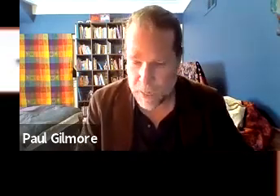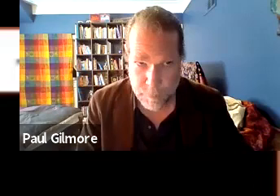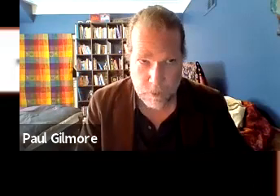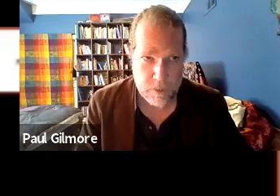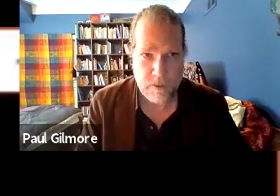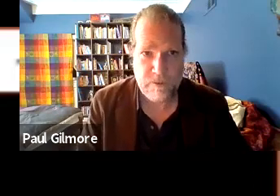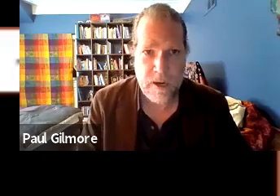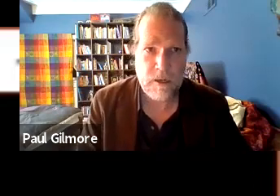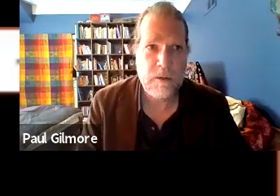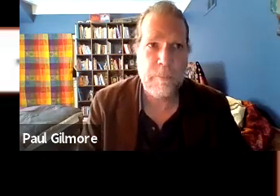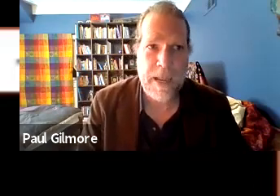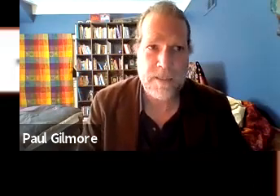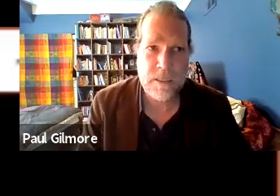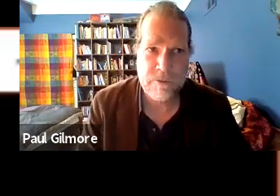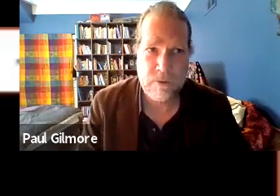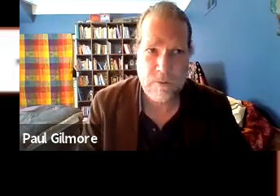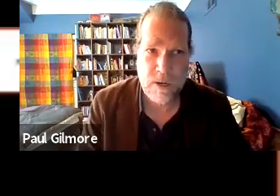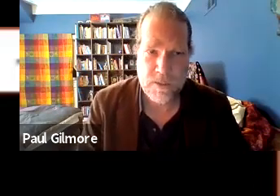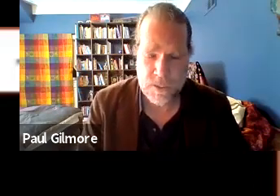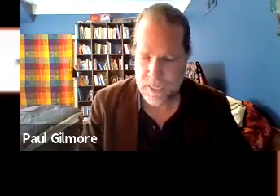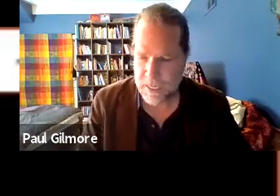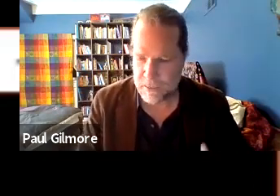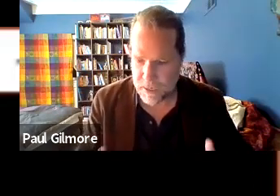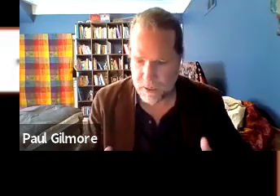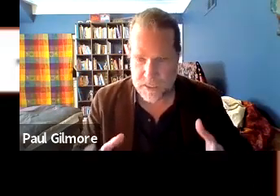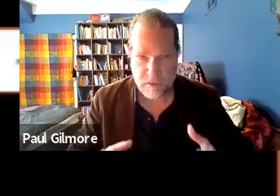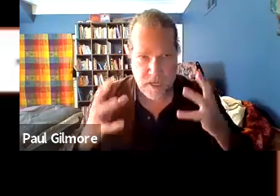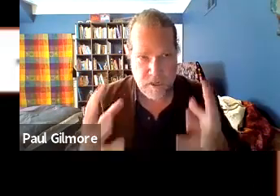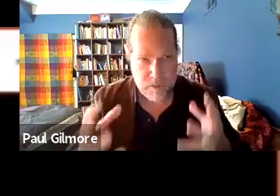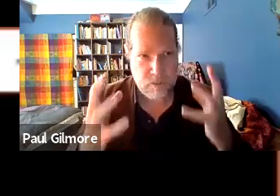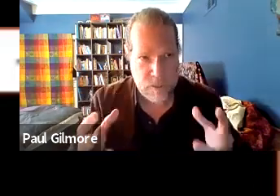popular of the era of the passing of The Great Race. And there, he said, here's the